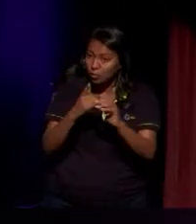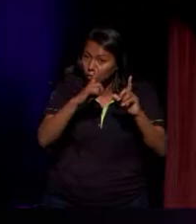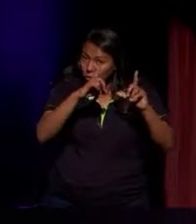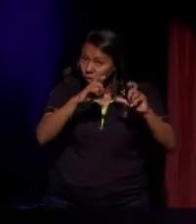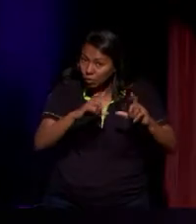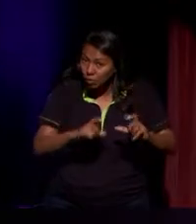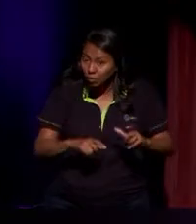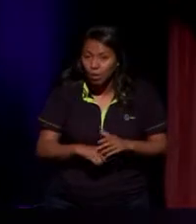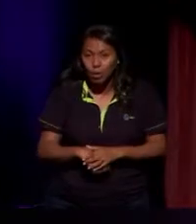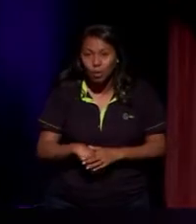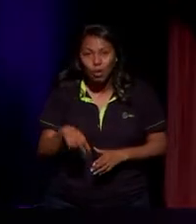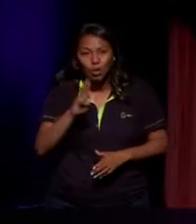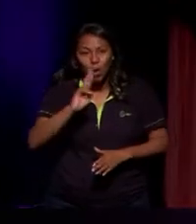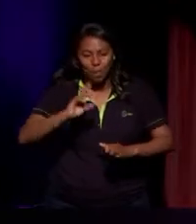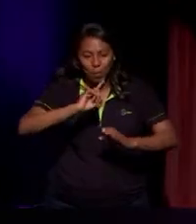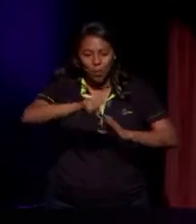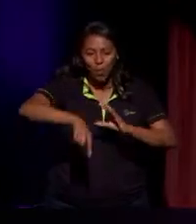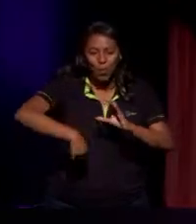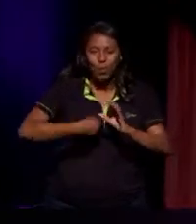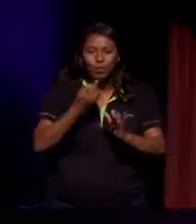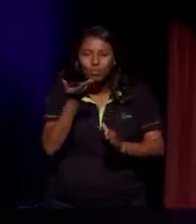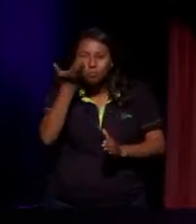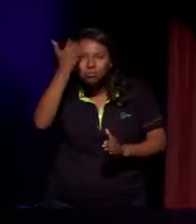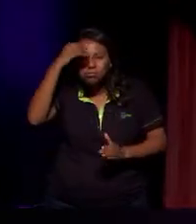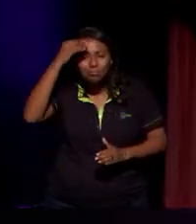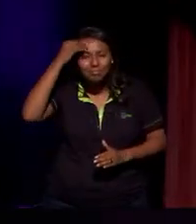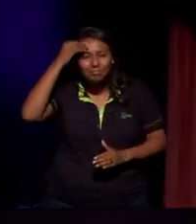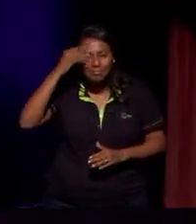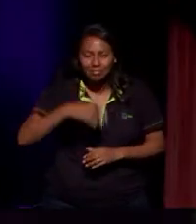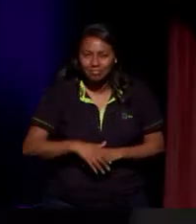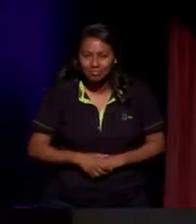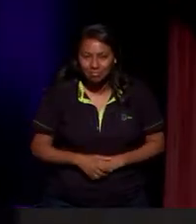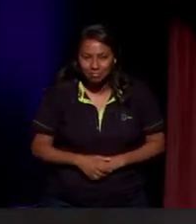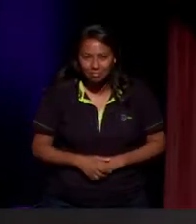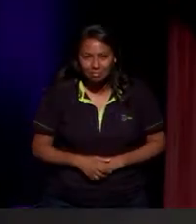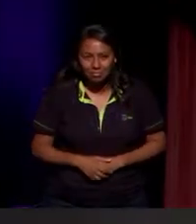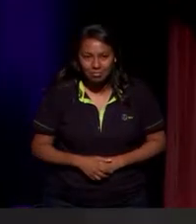With the World in the Head, a Colombian who made a…